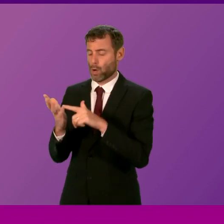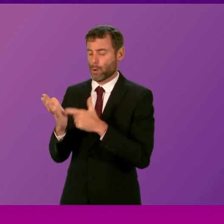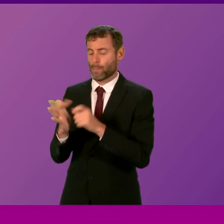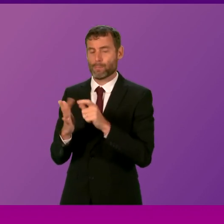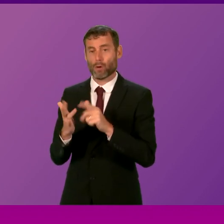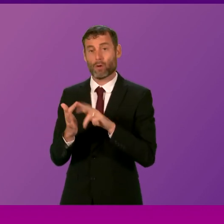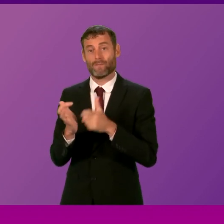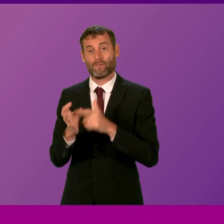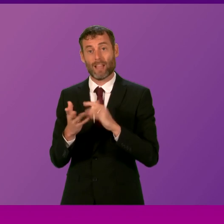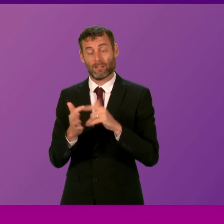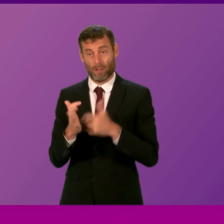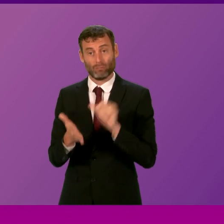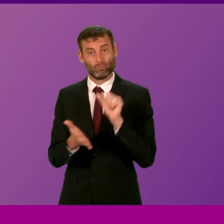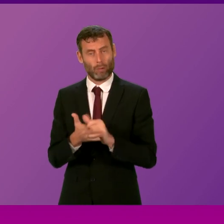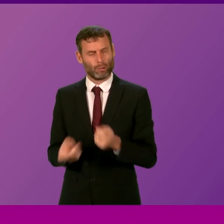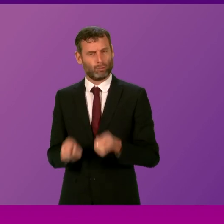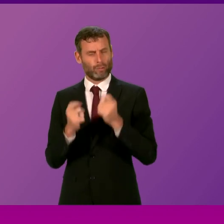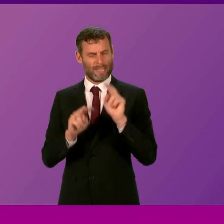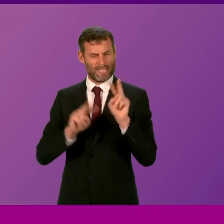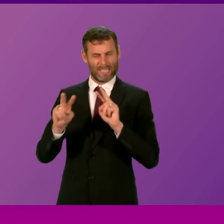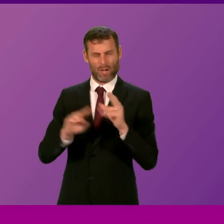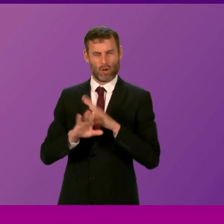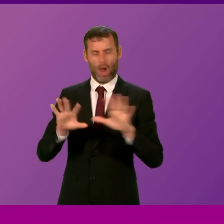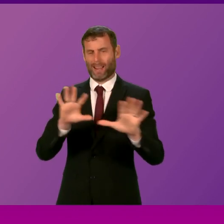Murdo Fraser is right to raise the issue. I will ensure that clarity is